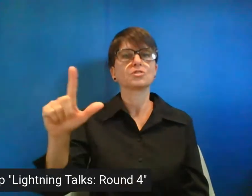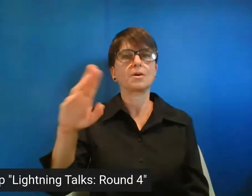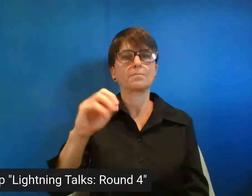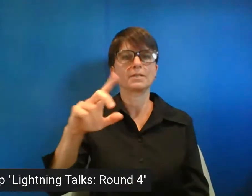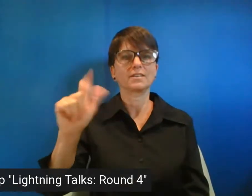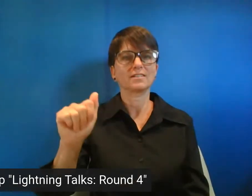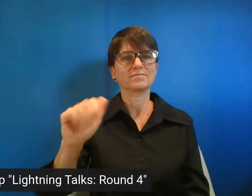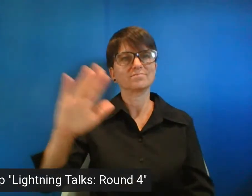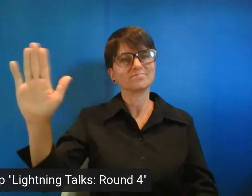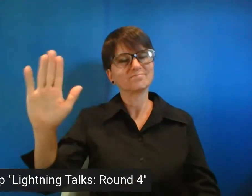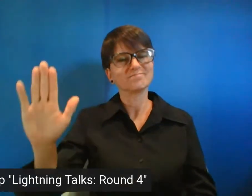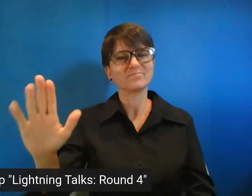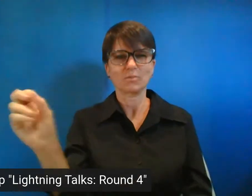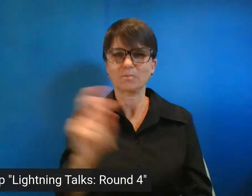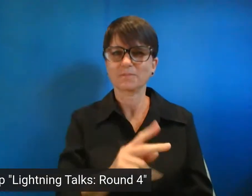We will be back shortly with the lightning talks.